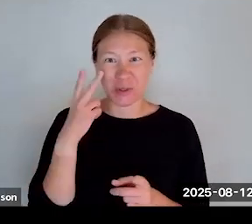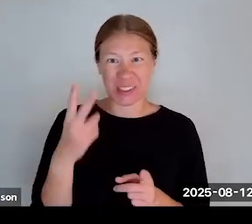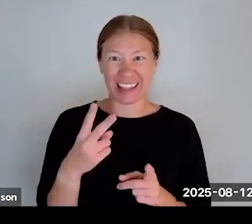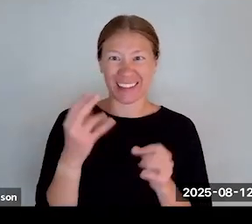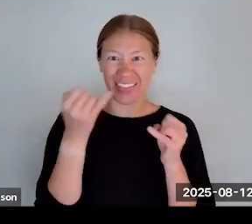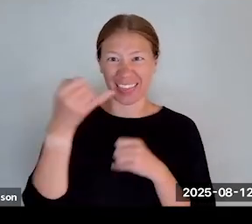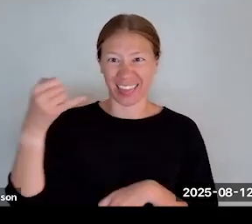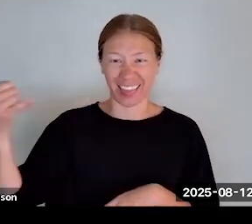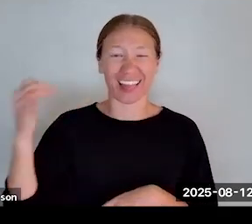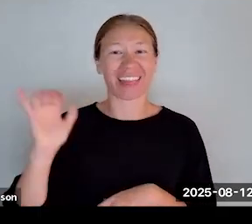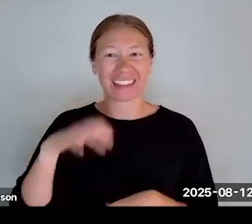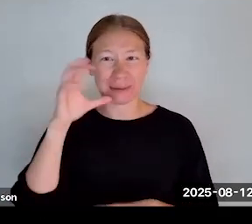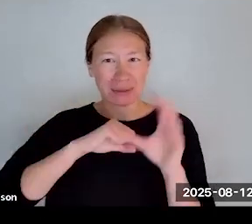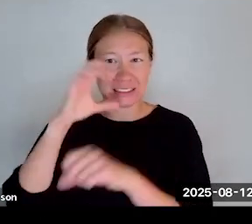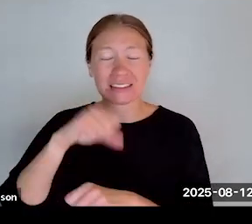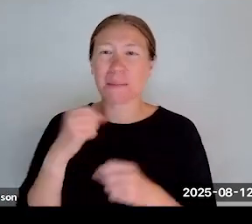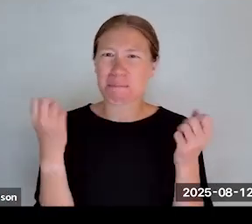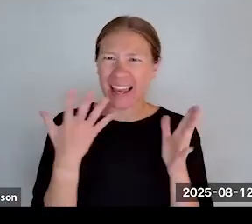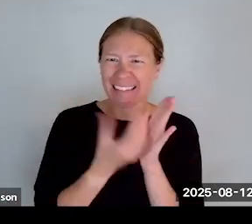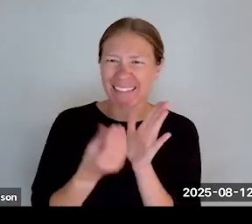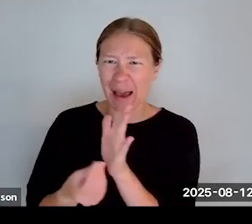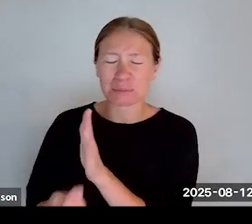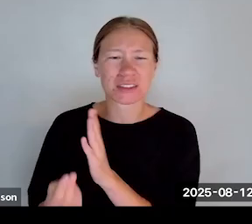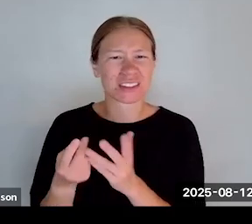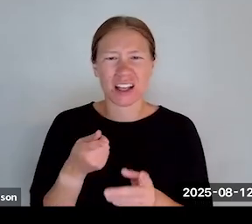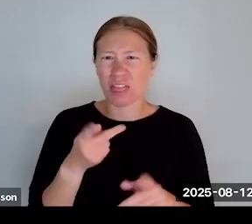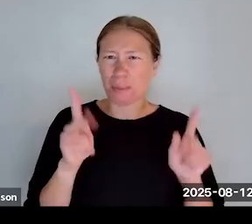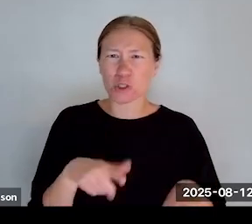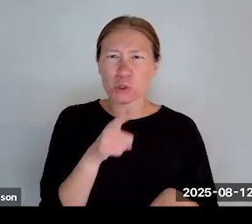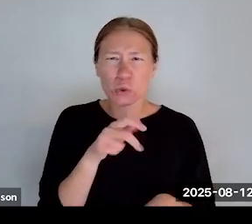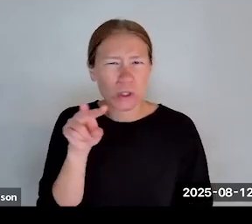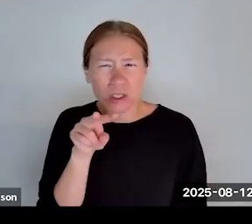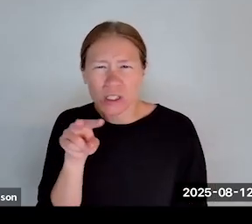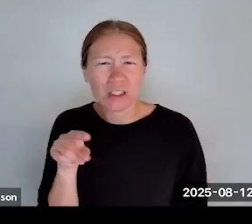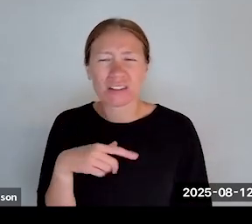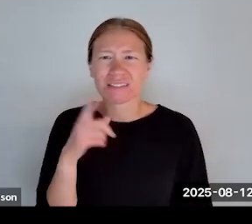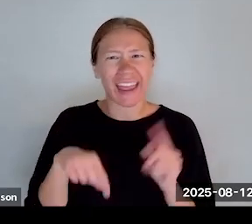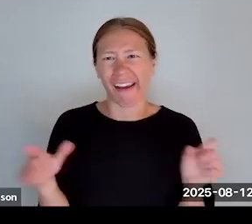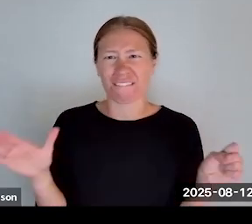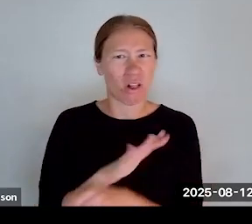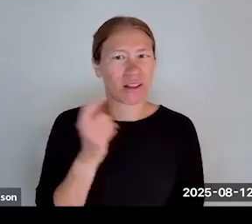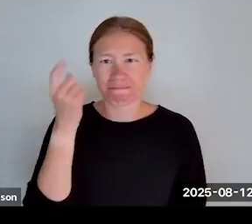it's unlikely the person receiving the message would be able to fully comprehend it, even